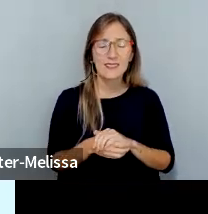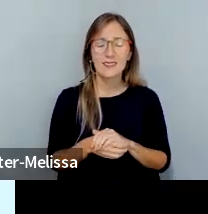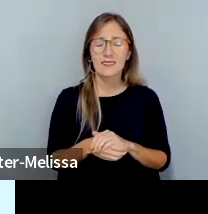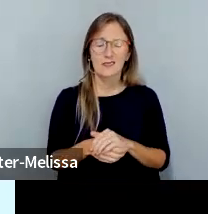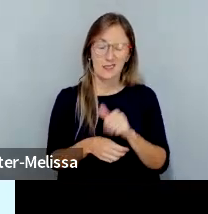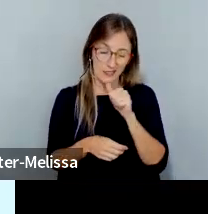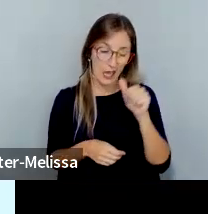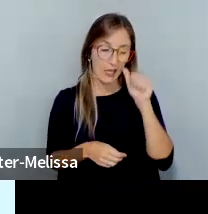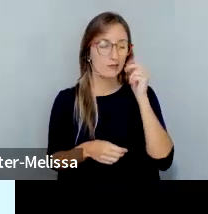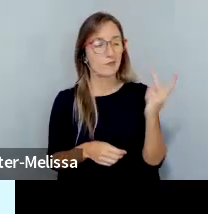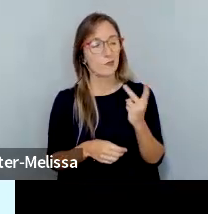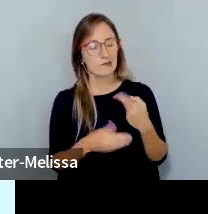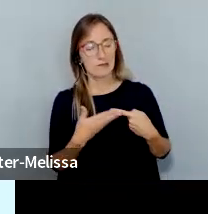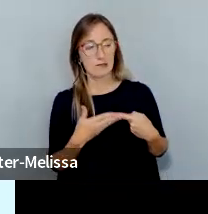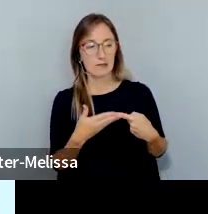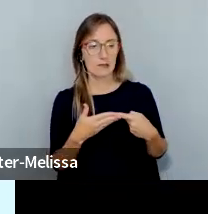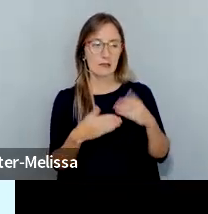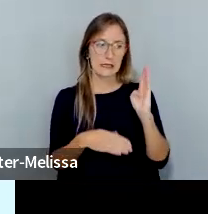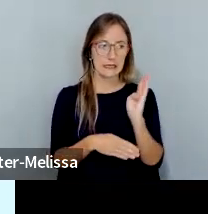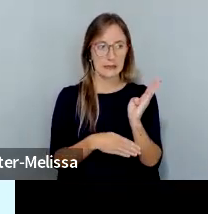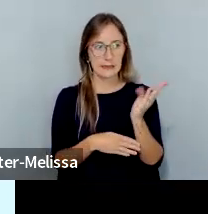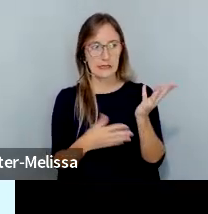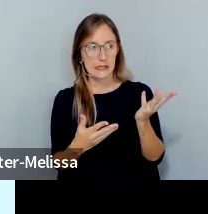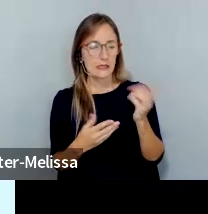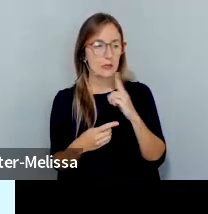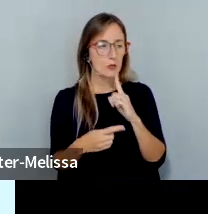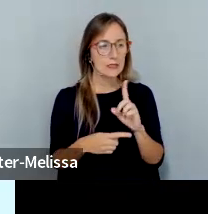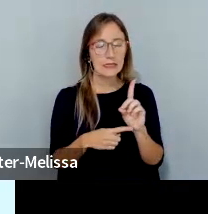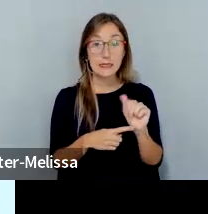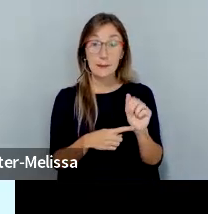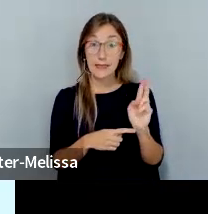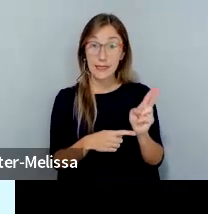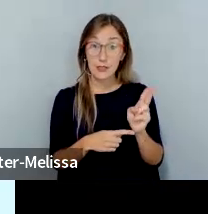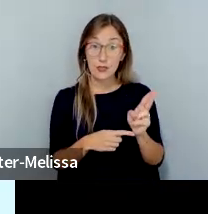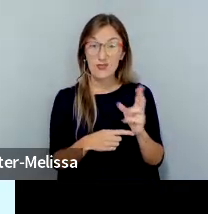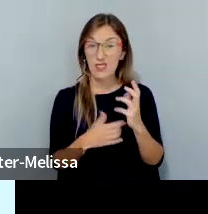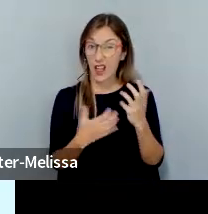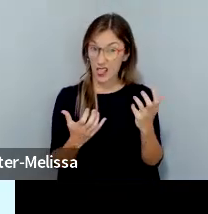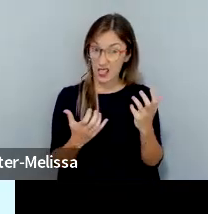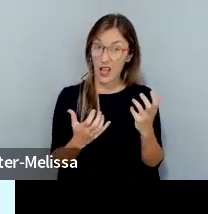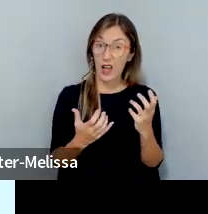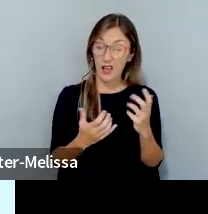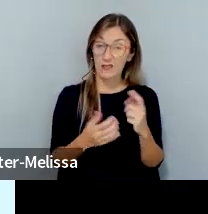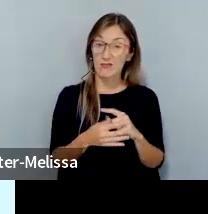There are so many people that have been part of the history and future both independently living in disability rights. One of the things Mary and I